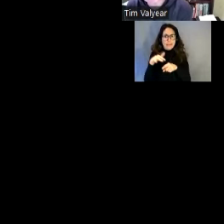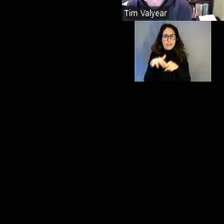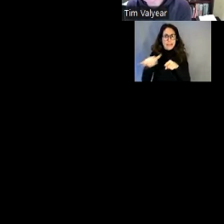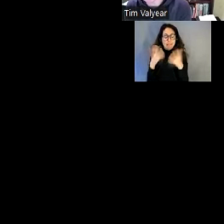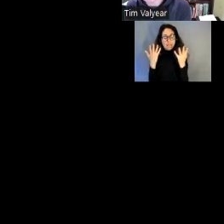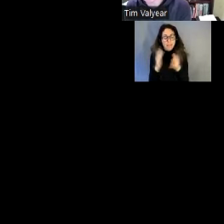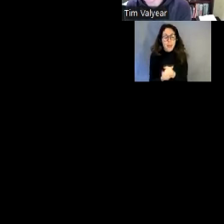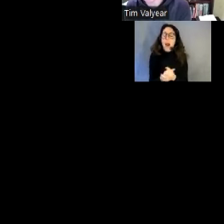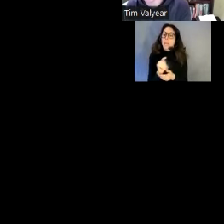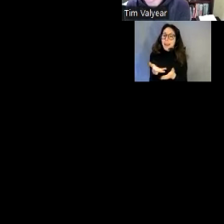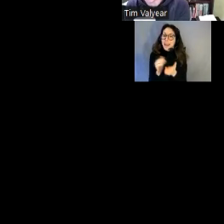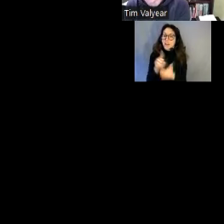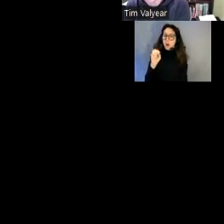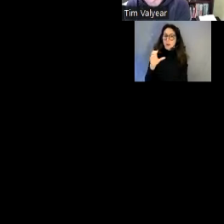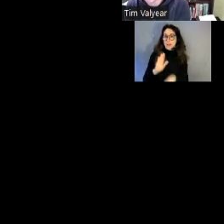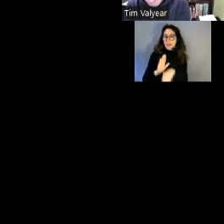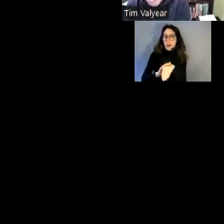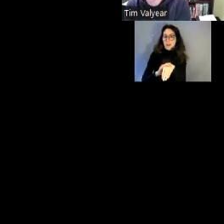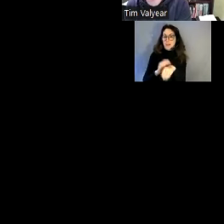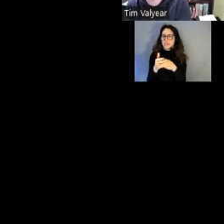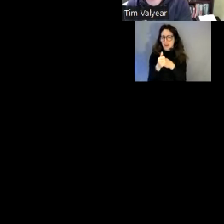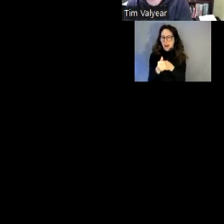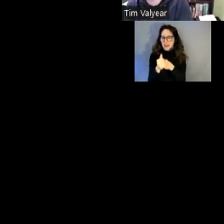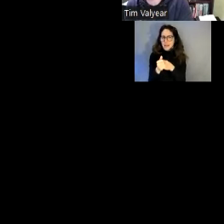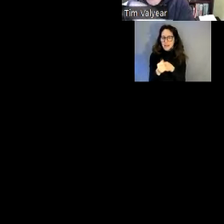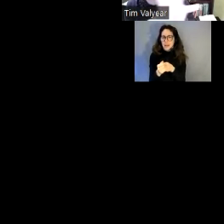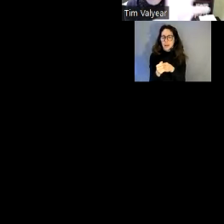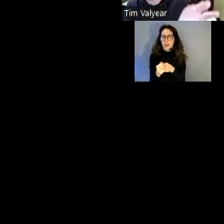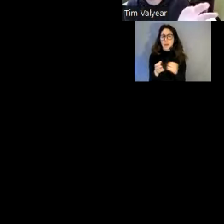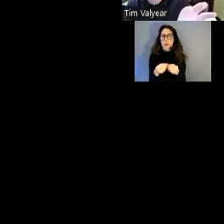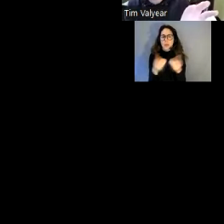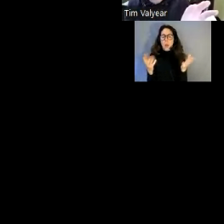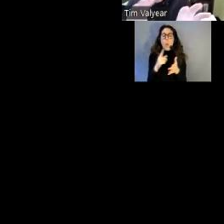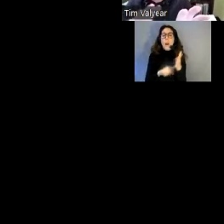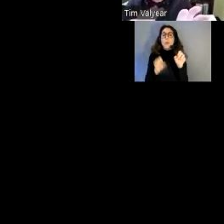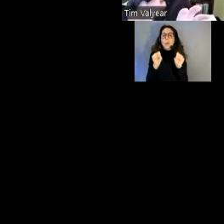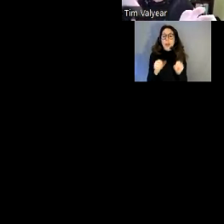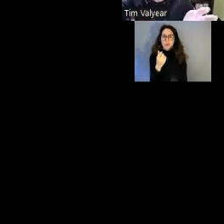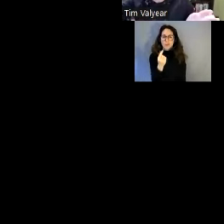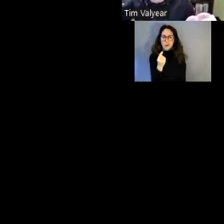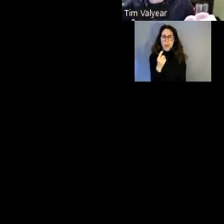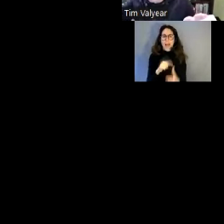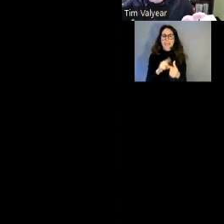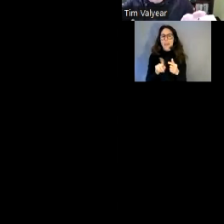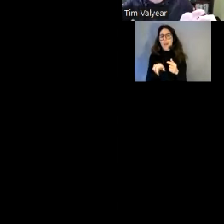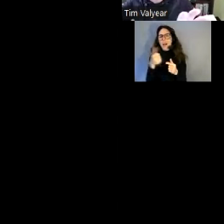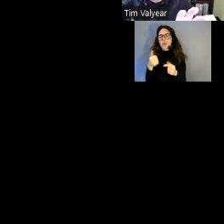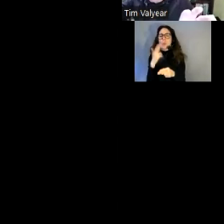you don't have to be fully vaccinated to work in health care settings. But remember, guidance documents are placed